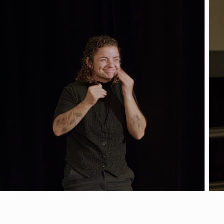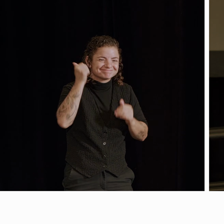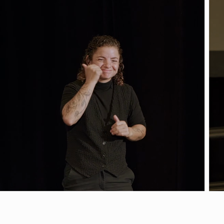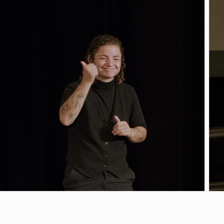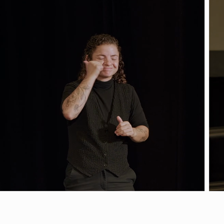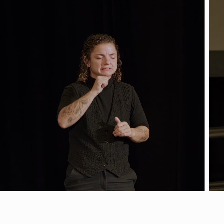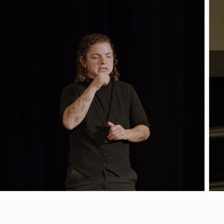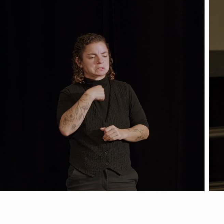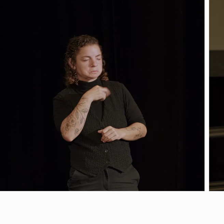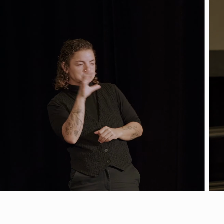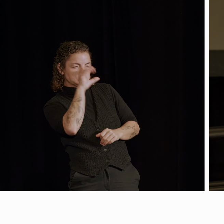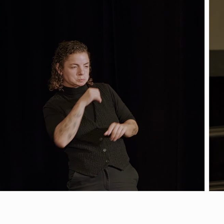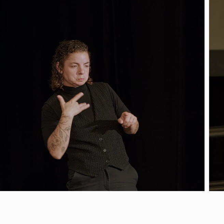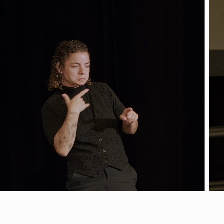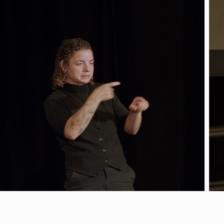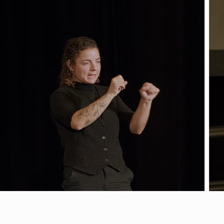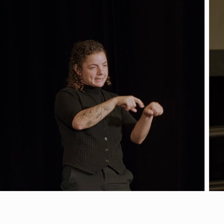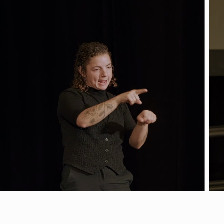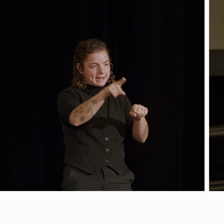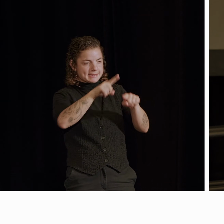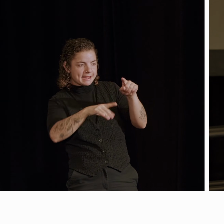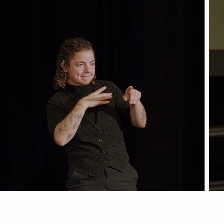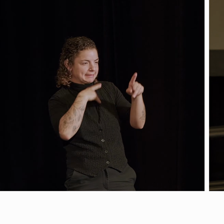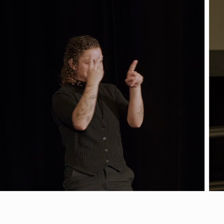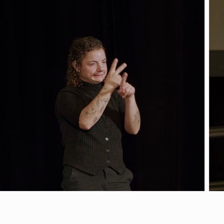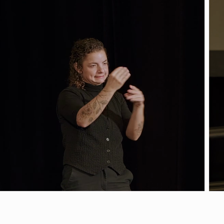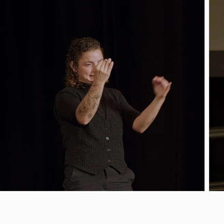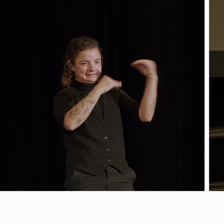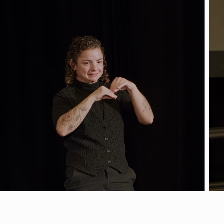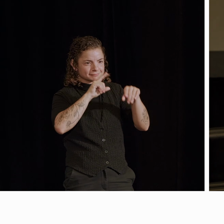If there is one common theme that unites this work, it is partnership.